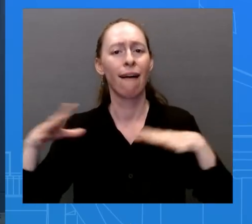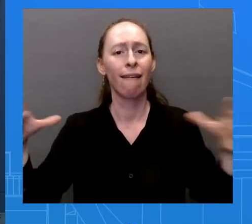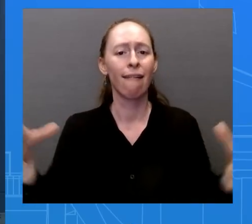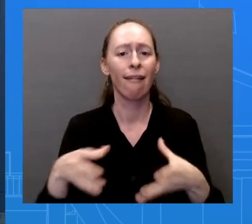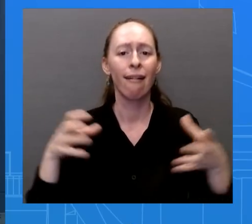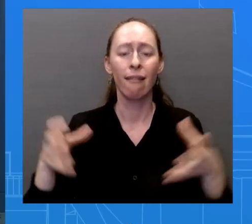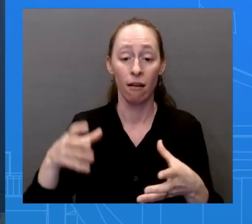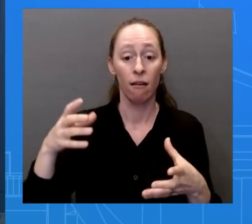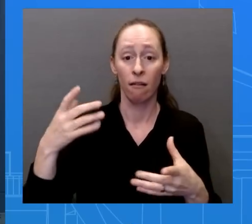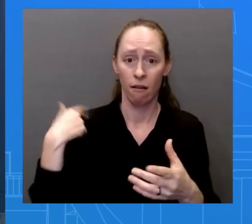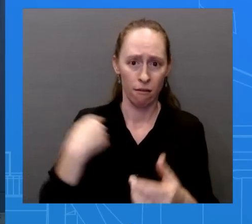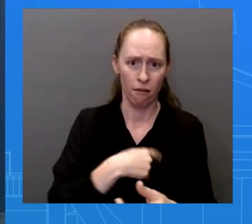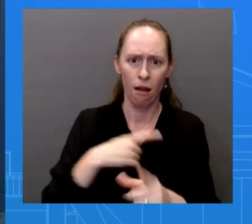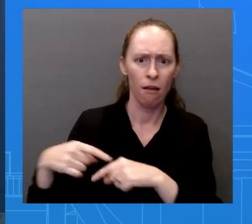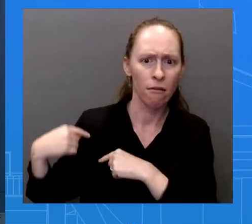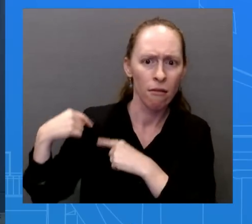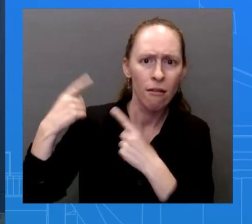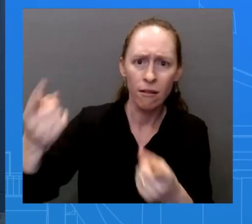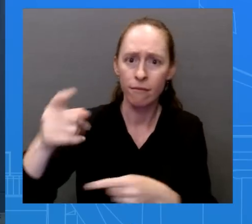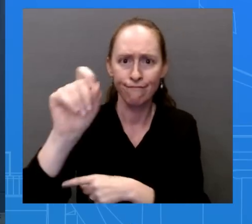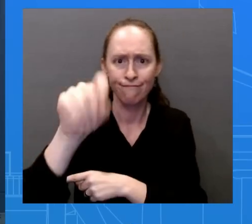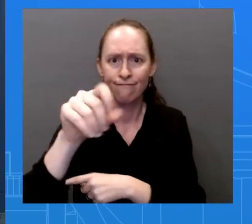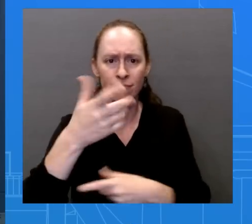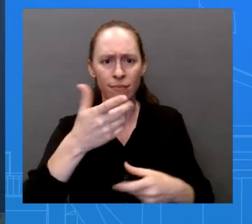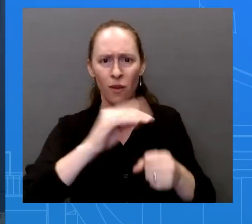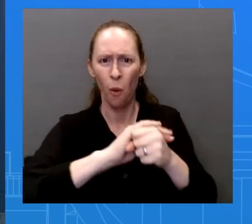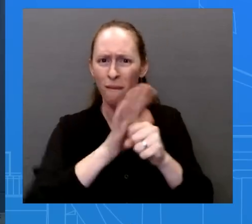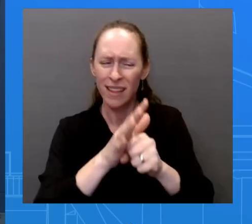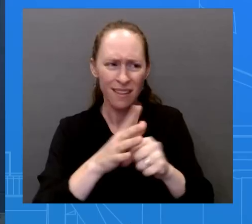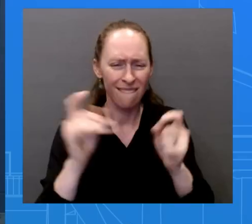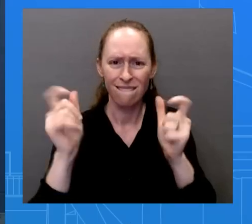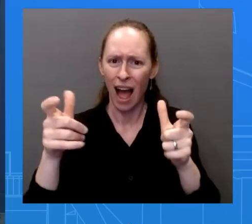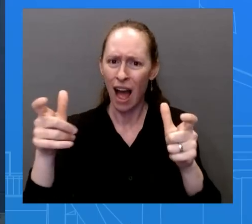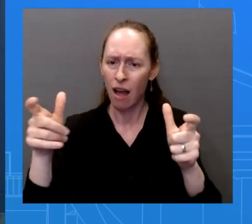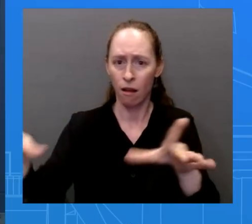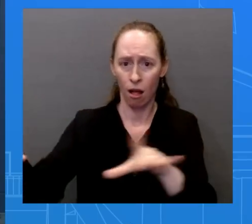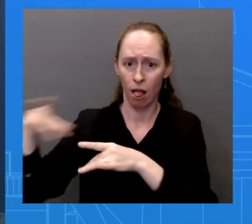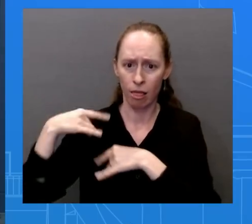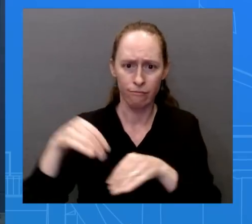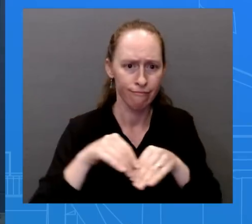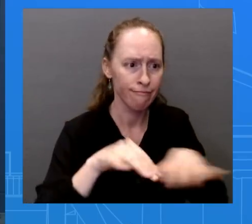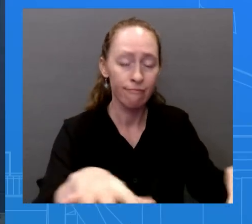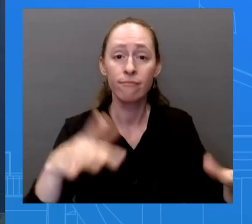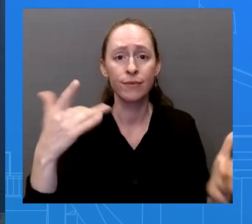that are evolving rapidly and emerging around the world, including ones that evade some of our treatments.